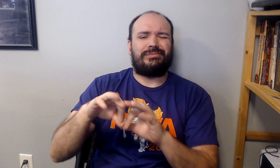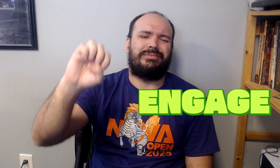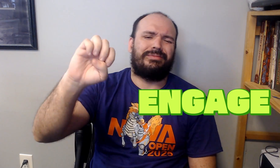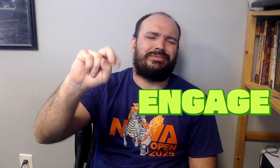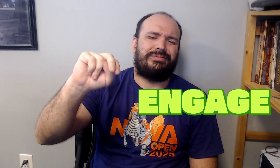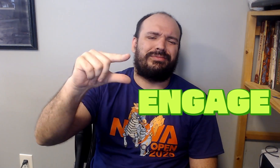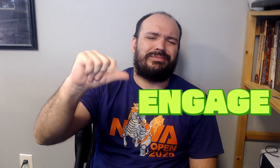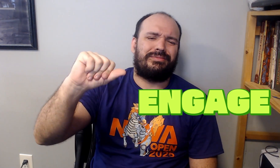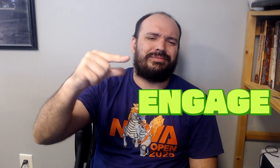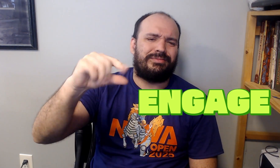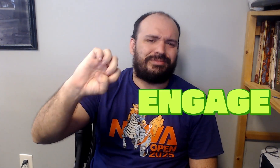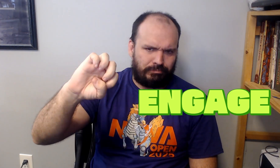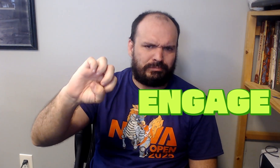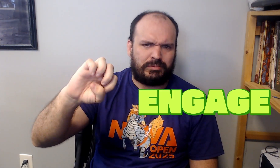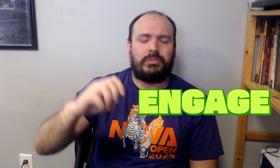Engage.